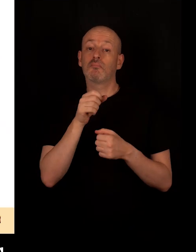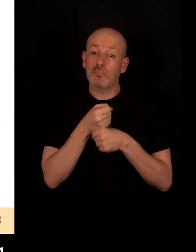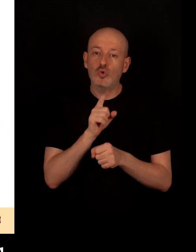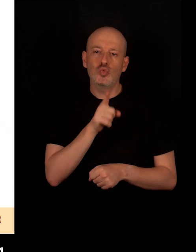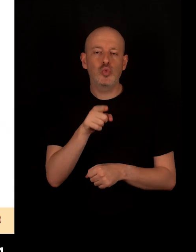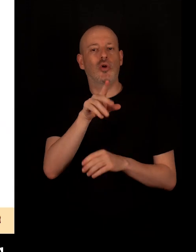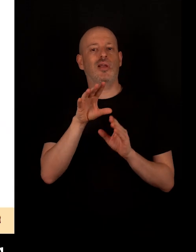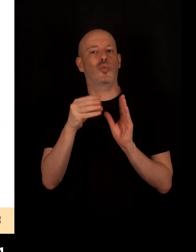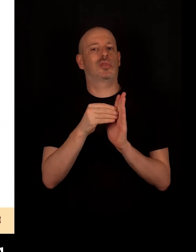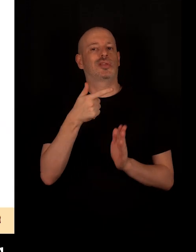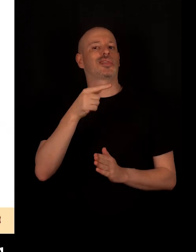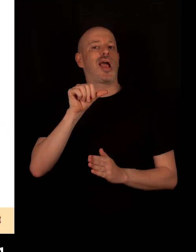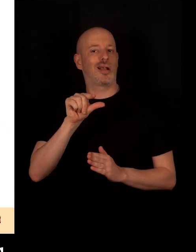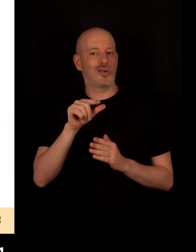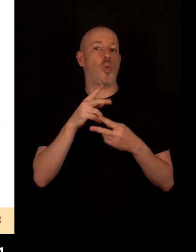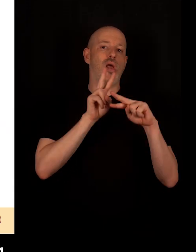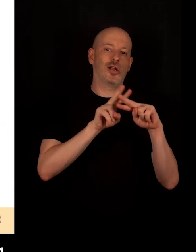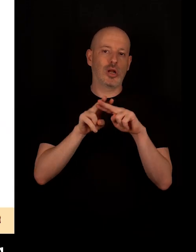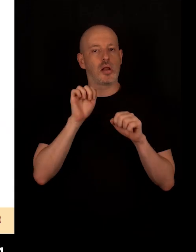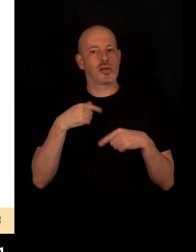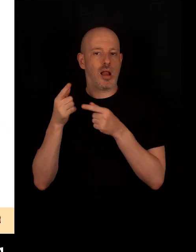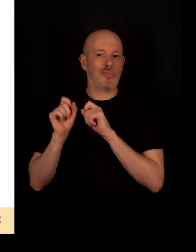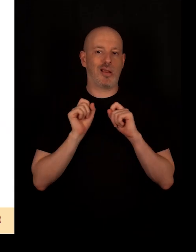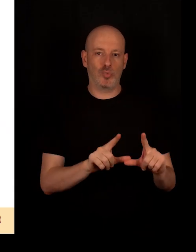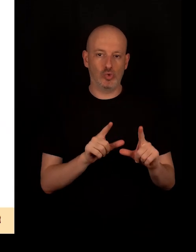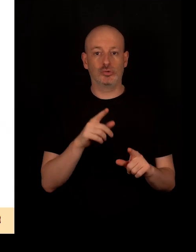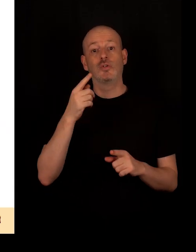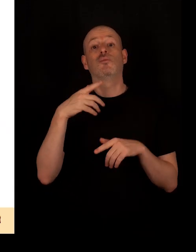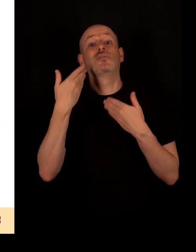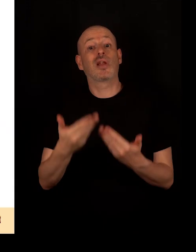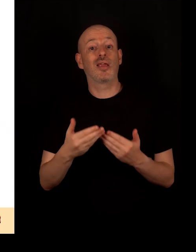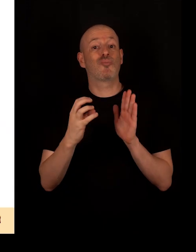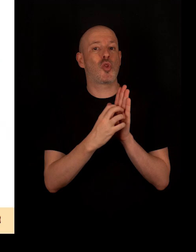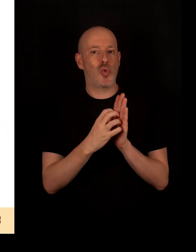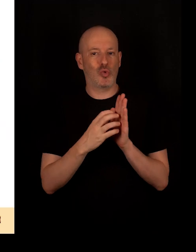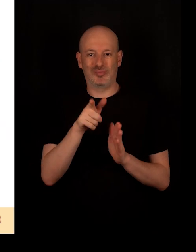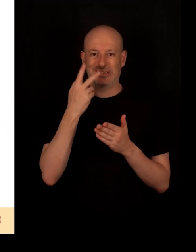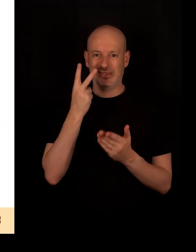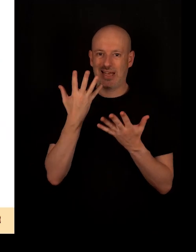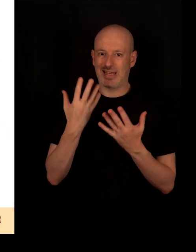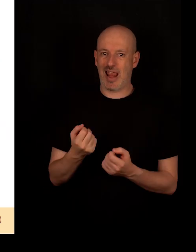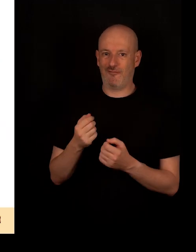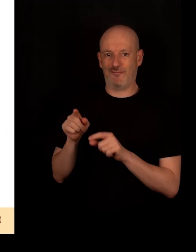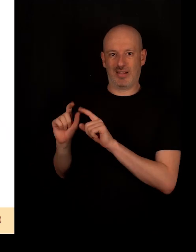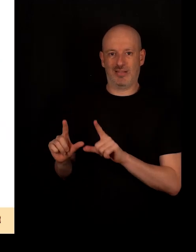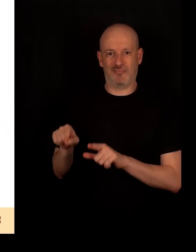make sure to include the tag and hashtag so we can repost it. And then for the logos. As you see we have them here as well.